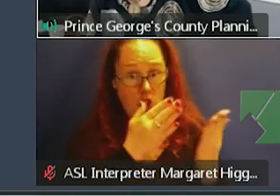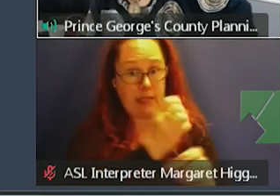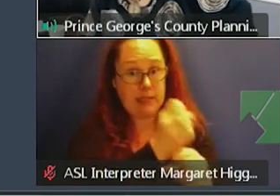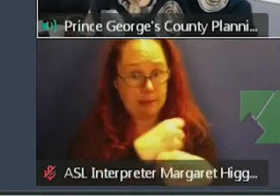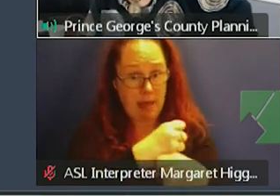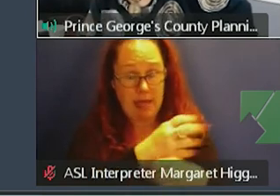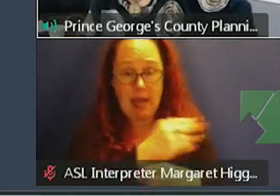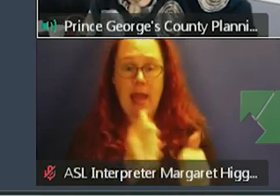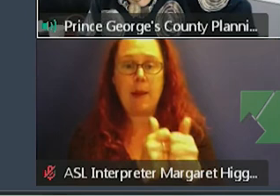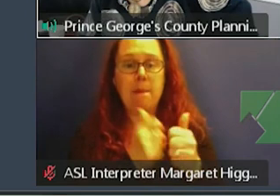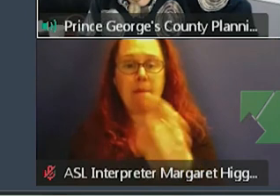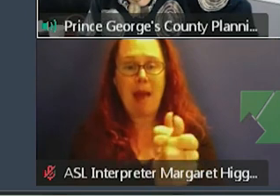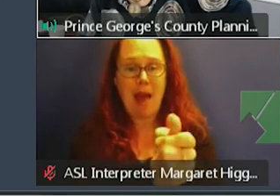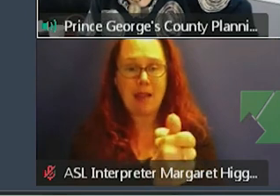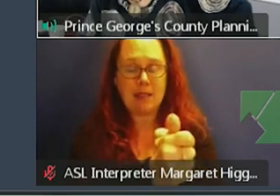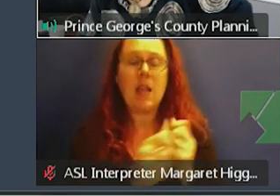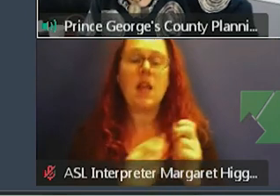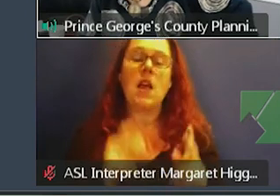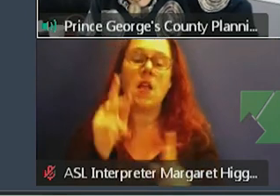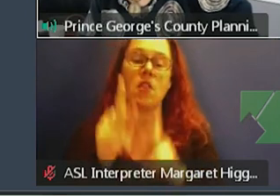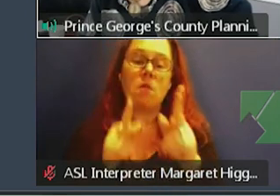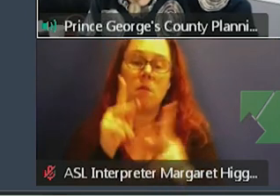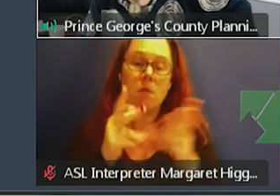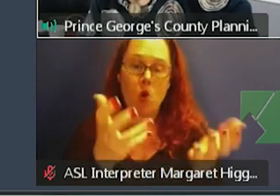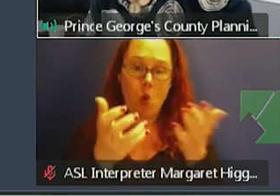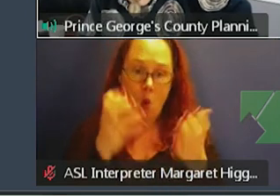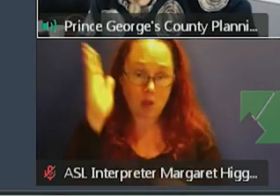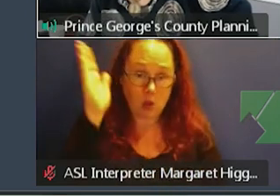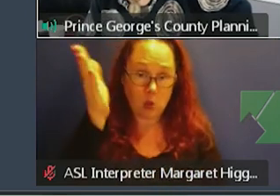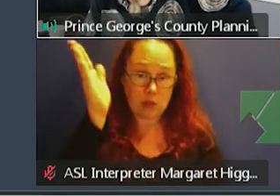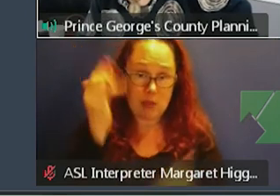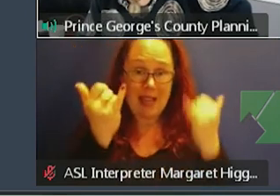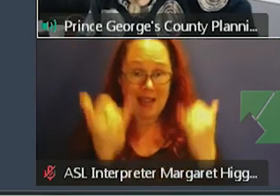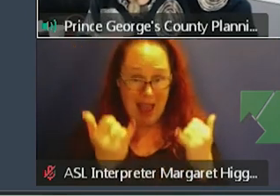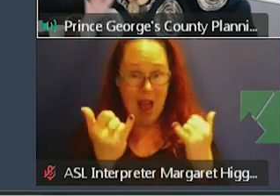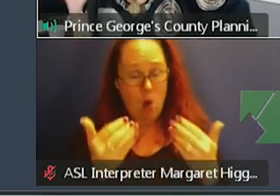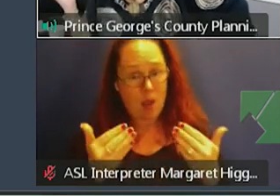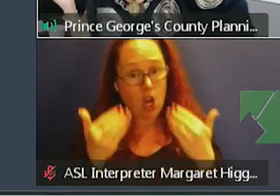to speak now can speak now in the event that you don't come to a later date,